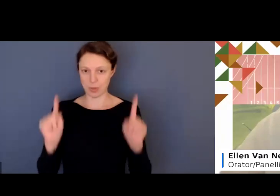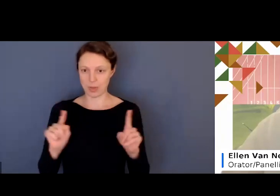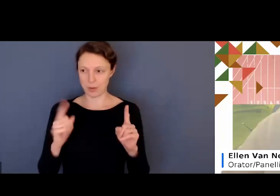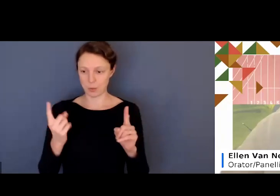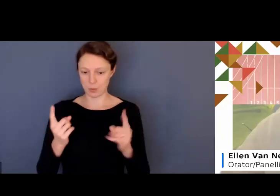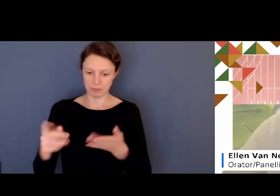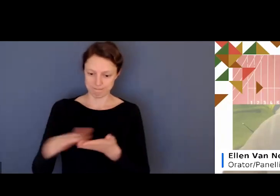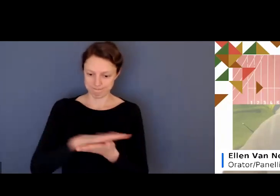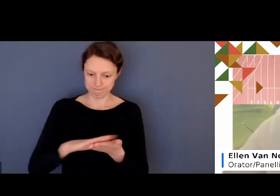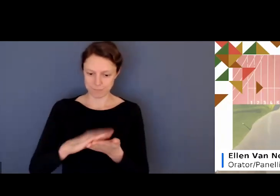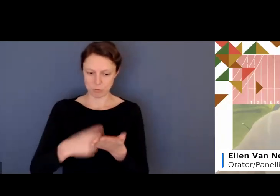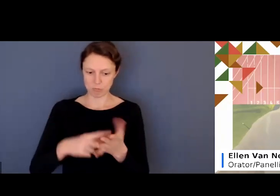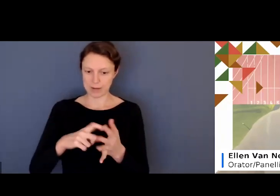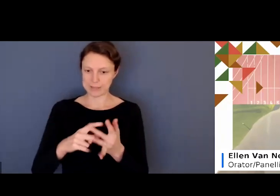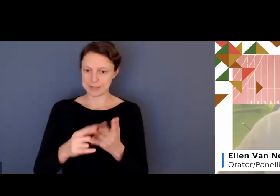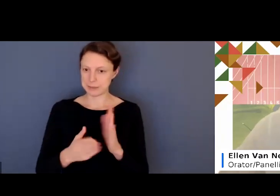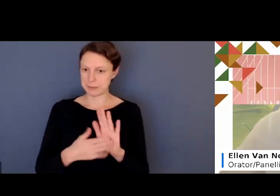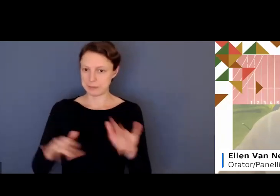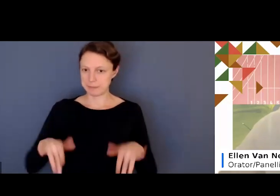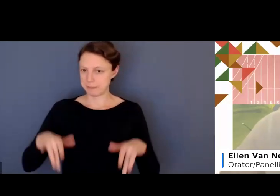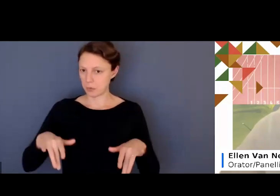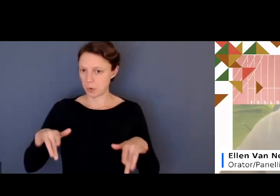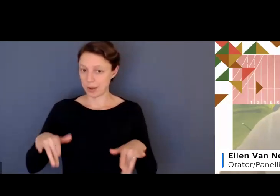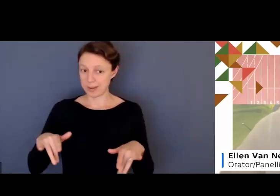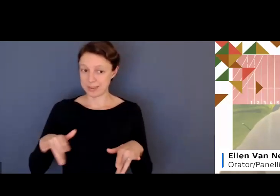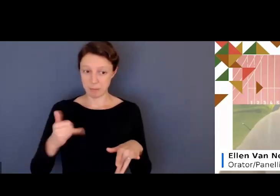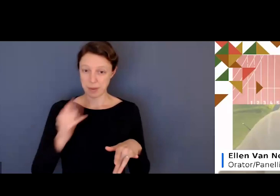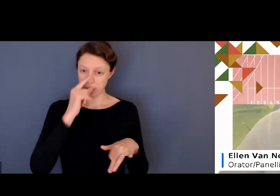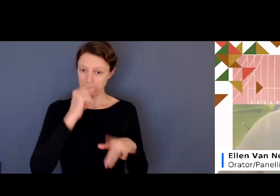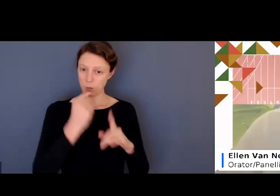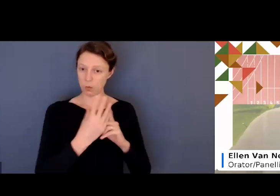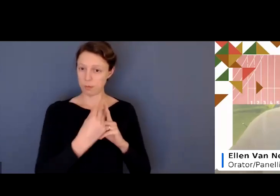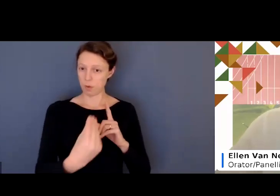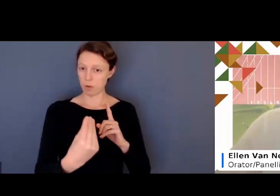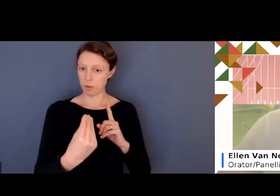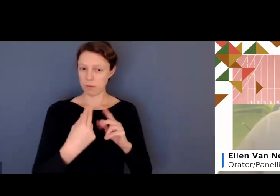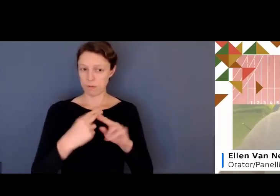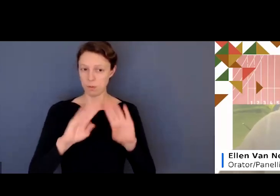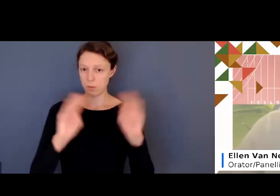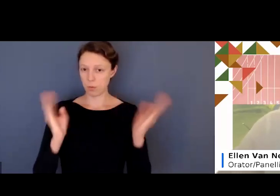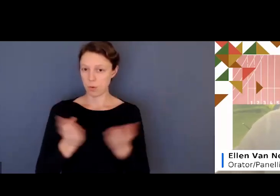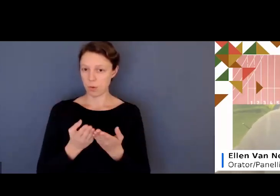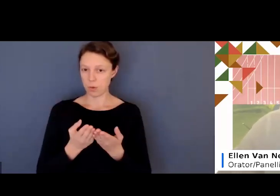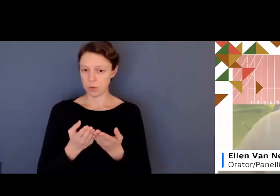Imagine if we could show the world a way forward using Indigenous frameworks of respect